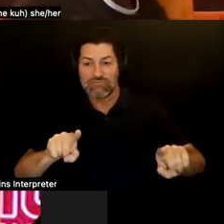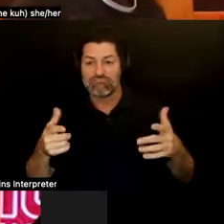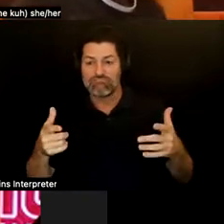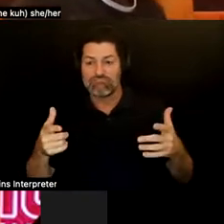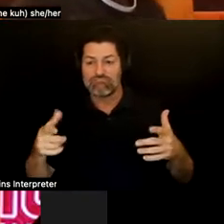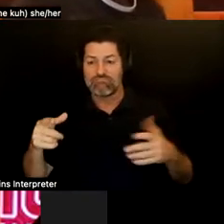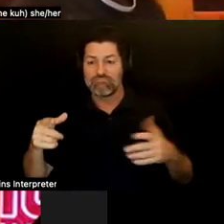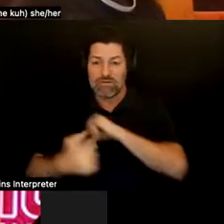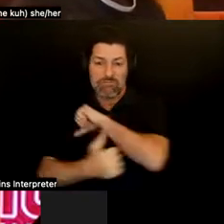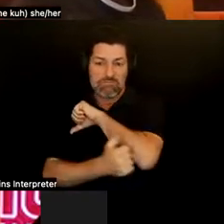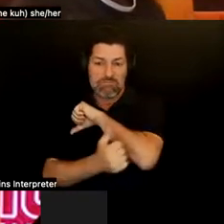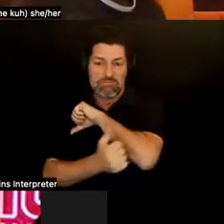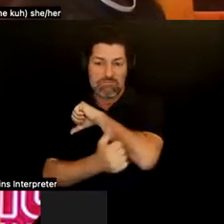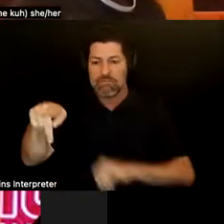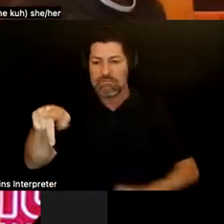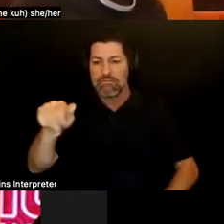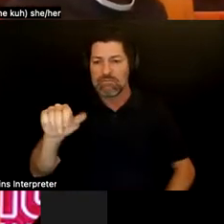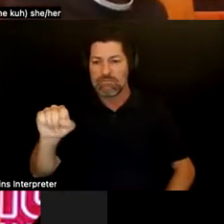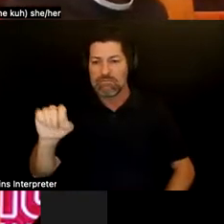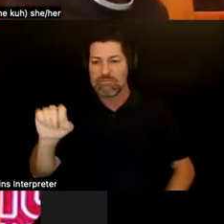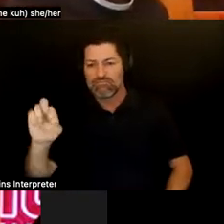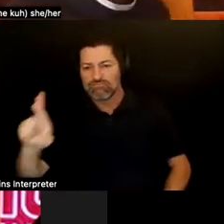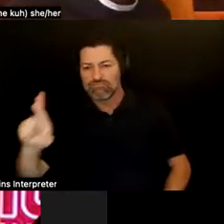the Passover. 20:17:21 The meal, the the the story that